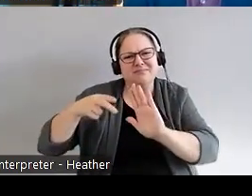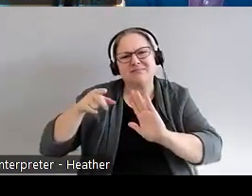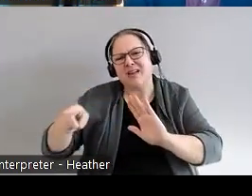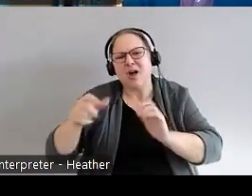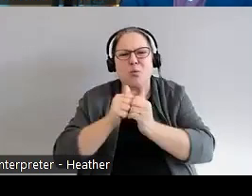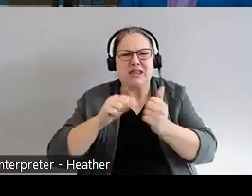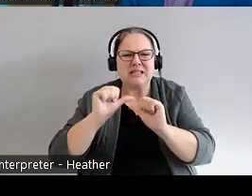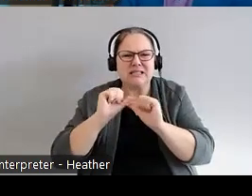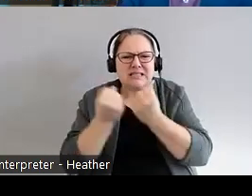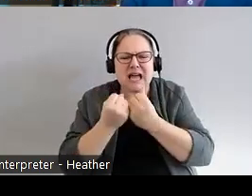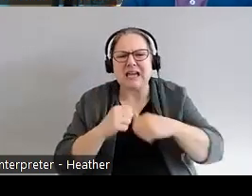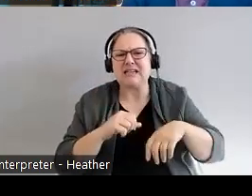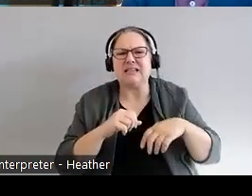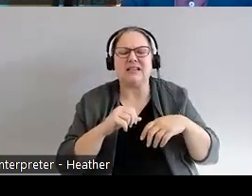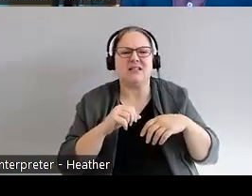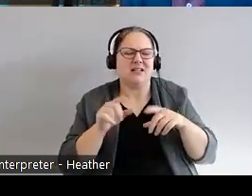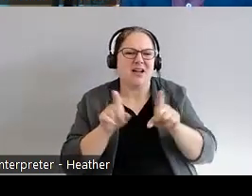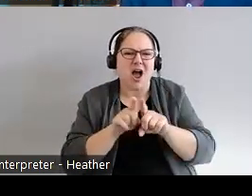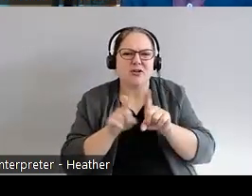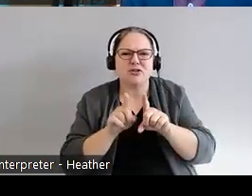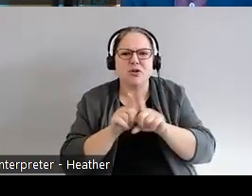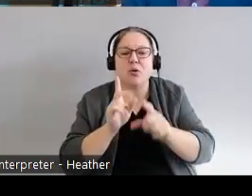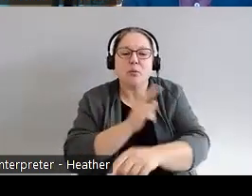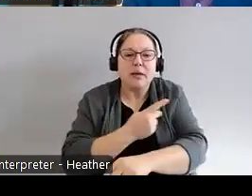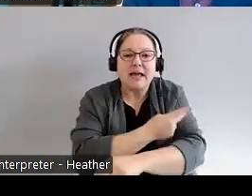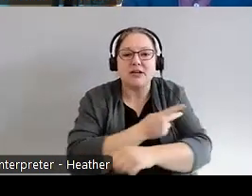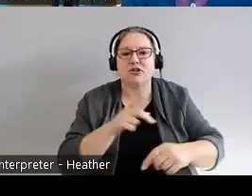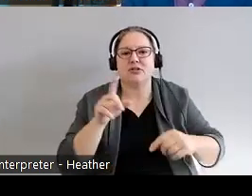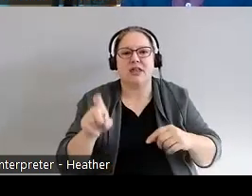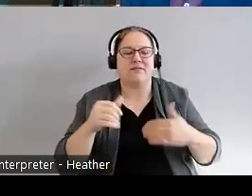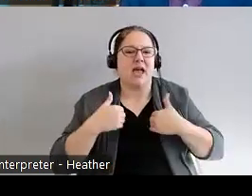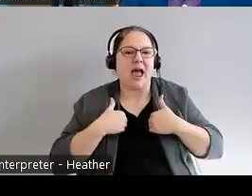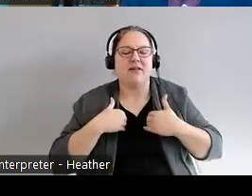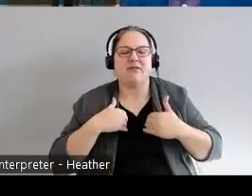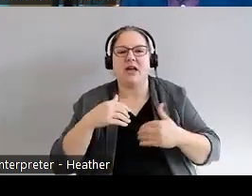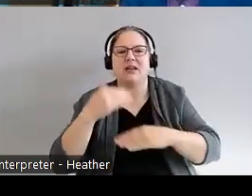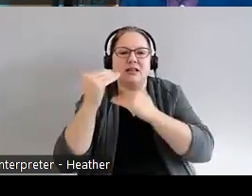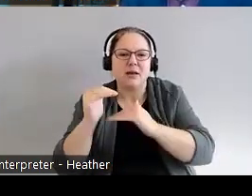um you know and patients who have to experience restrictive interventions or some of the attention